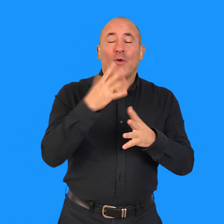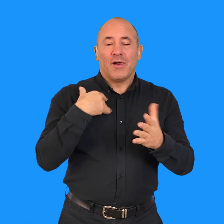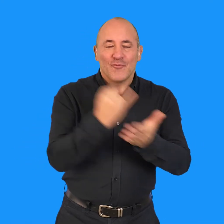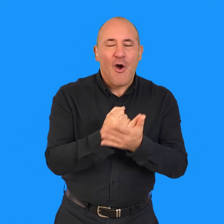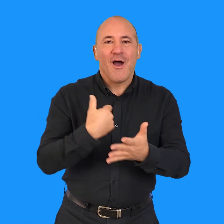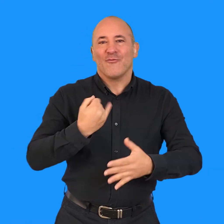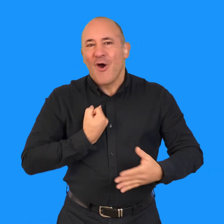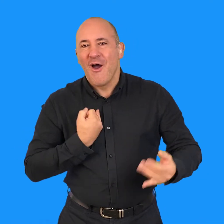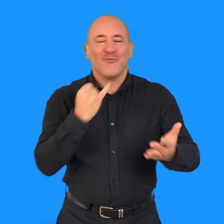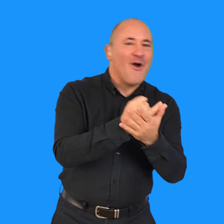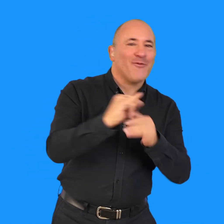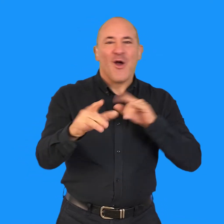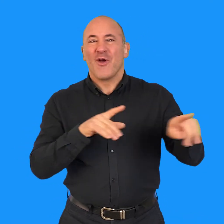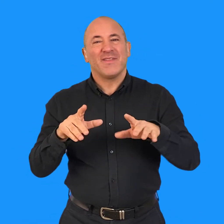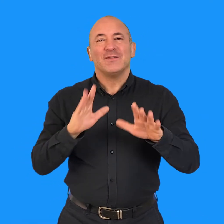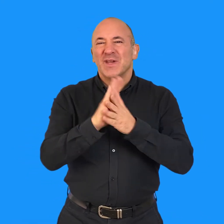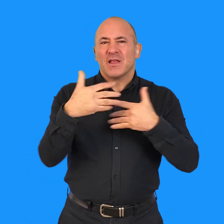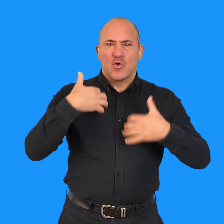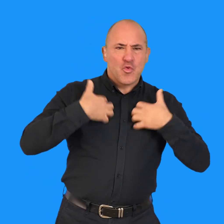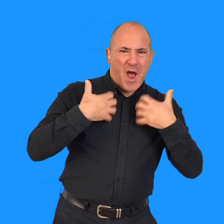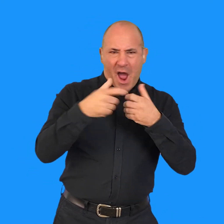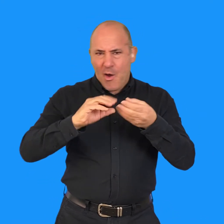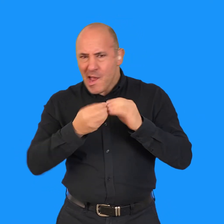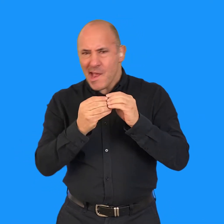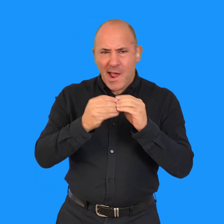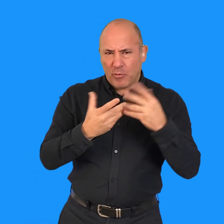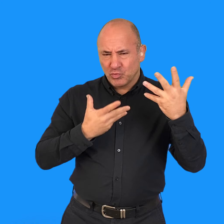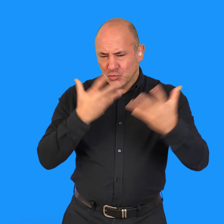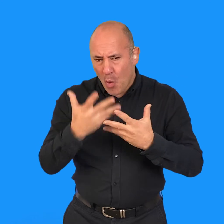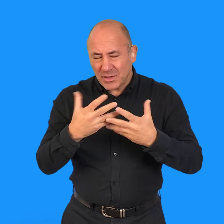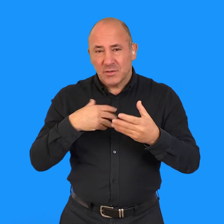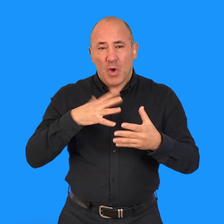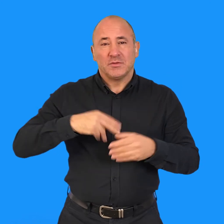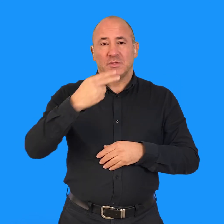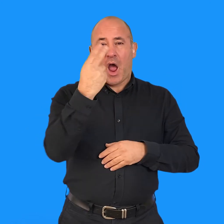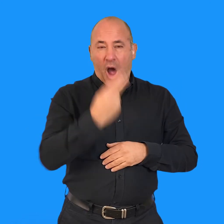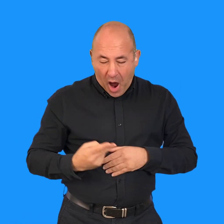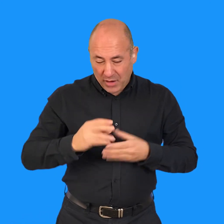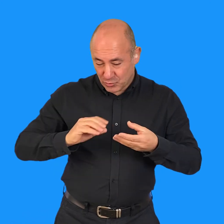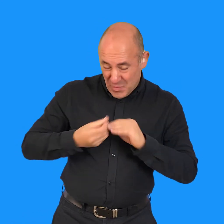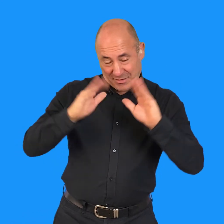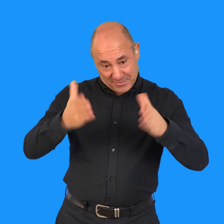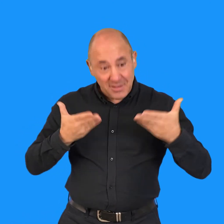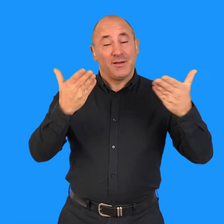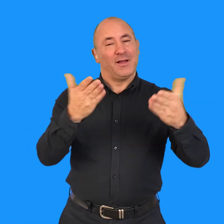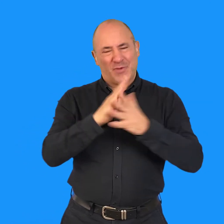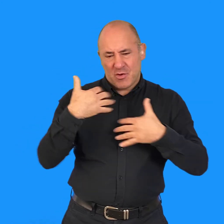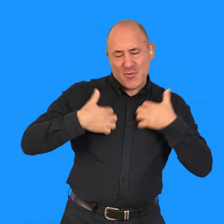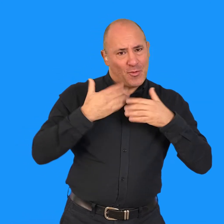but it's that thing of just being interested in making the work and telling the stories and making the art that we wanna make.